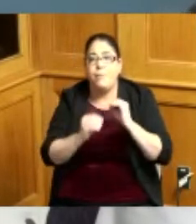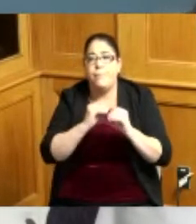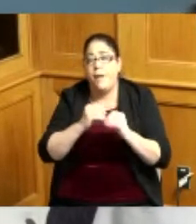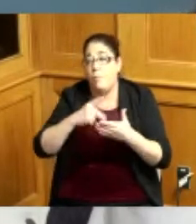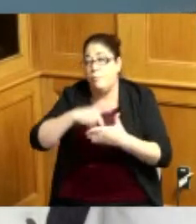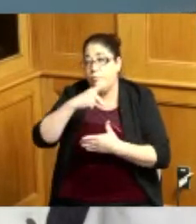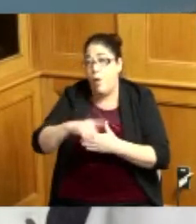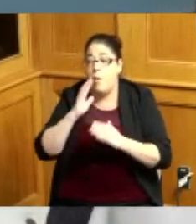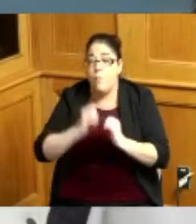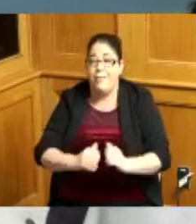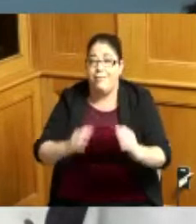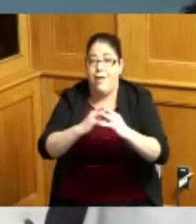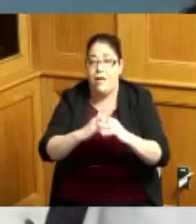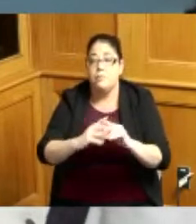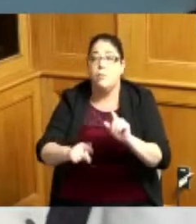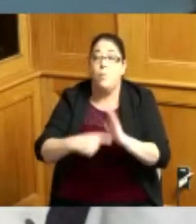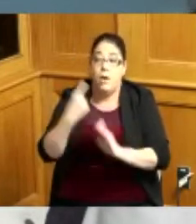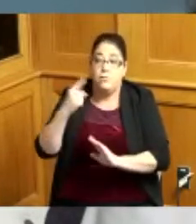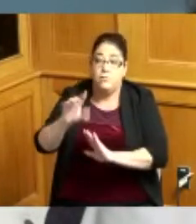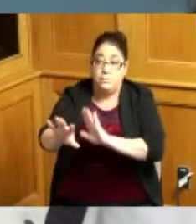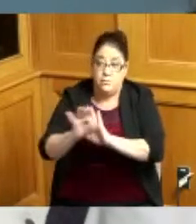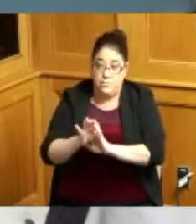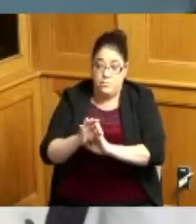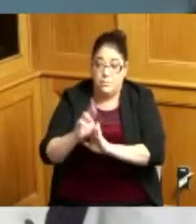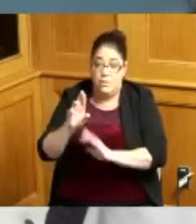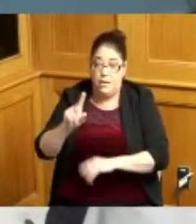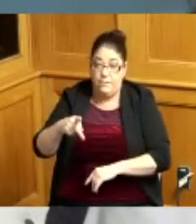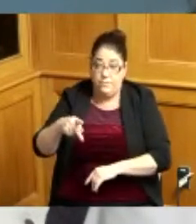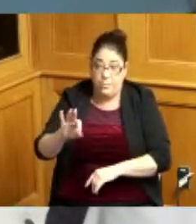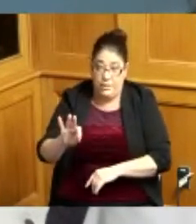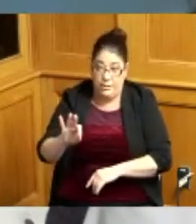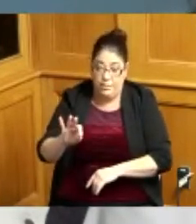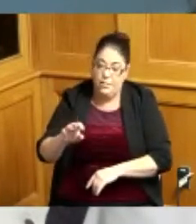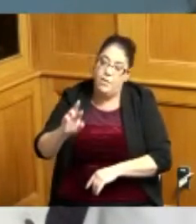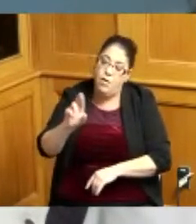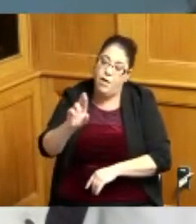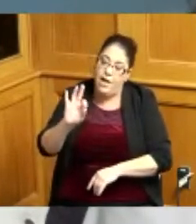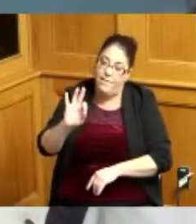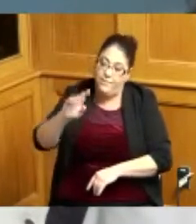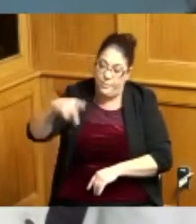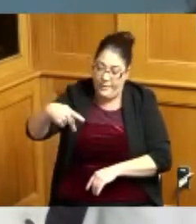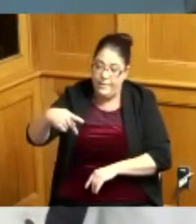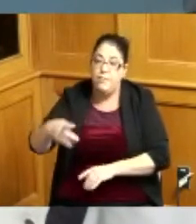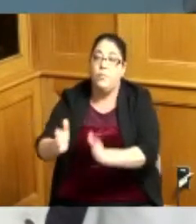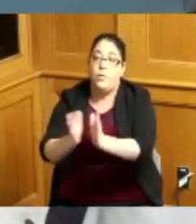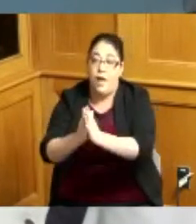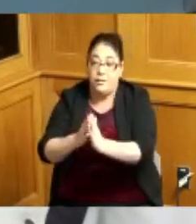once someone is selected with the RFP so certainly those ideas that you talked about getting it out